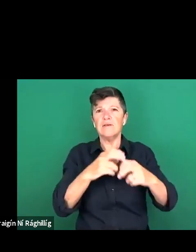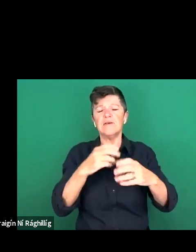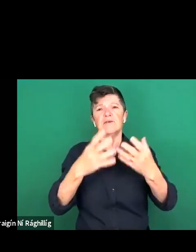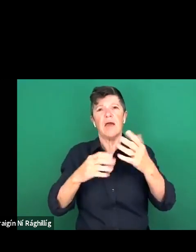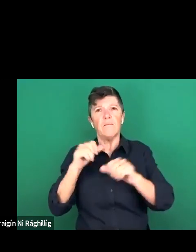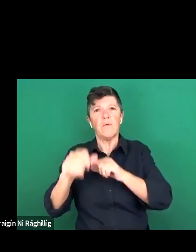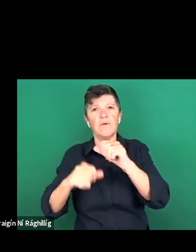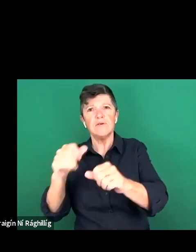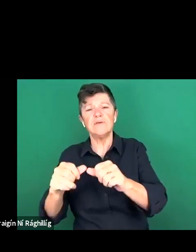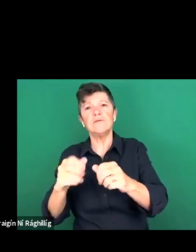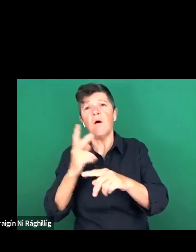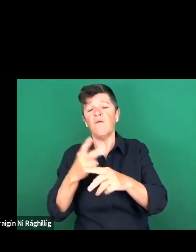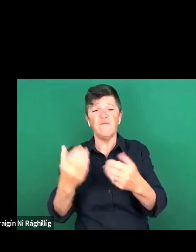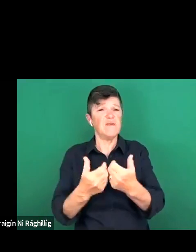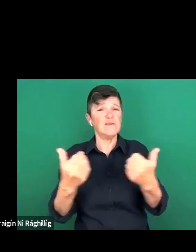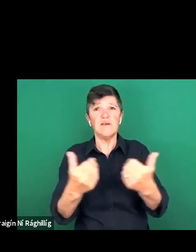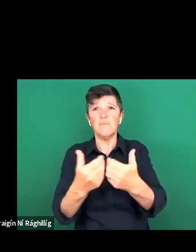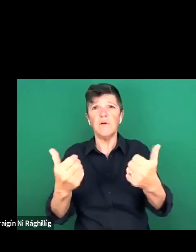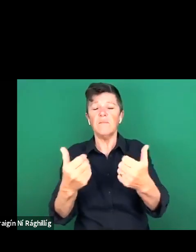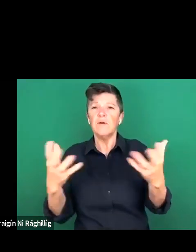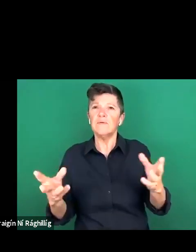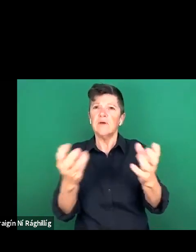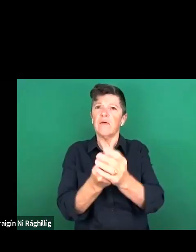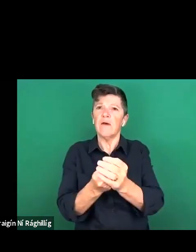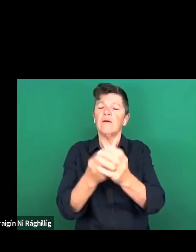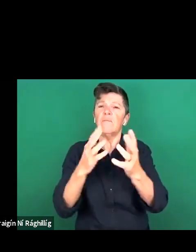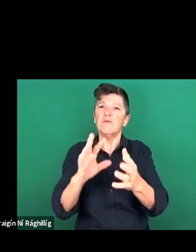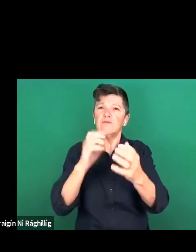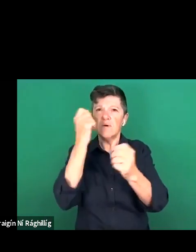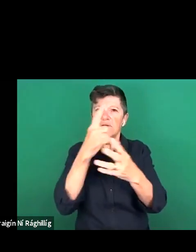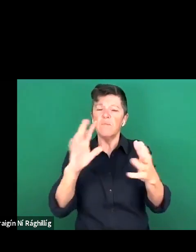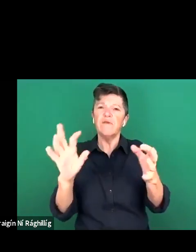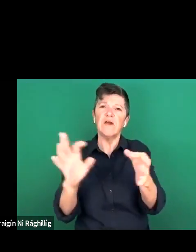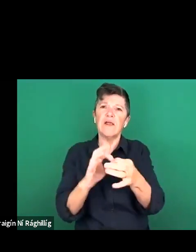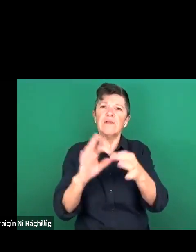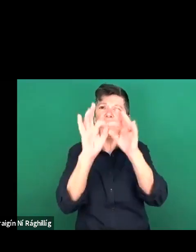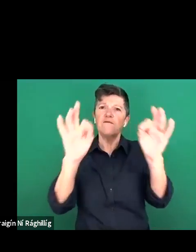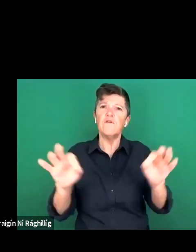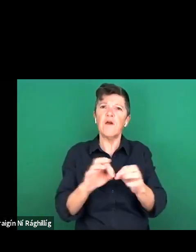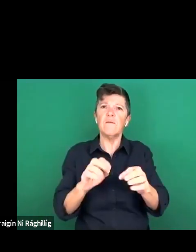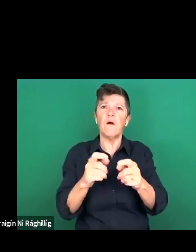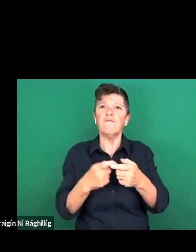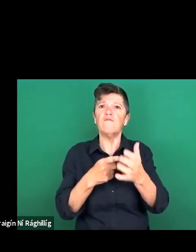Third, taken together these would enable us to contextualize events and